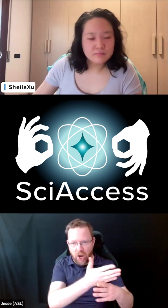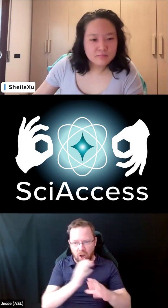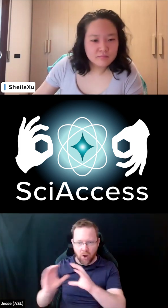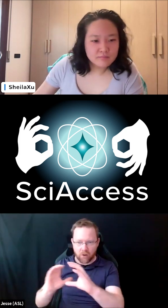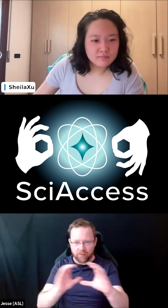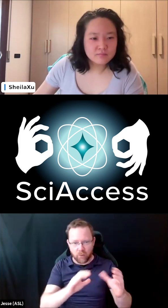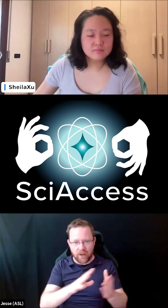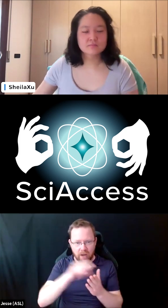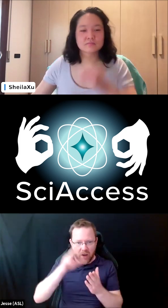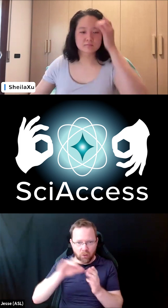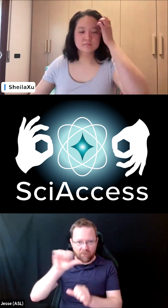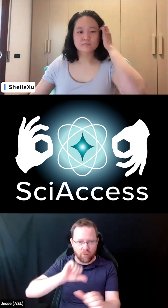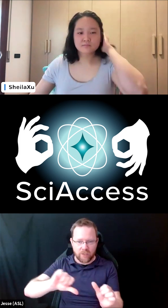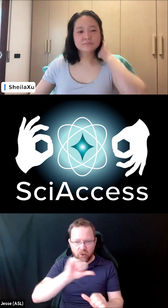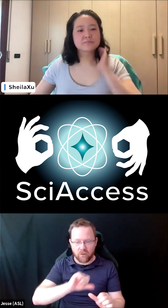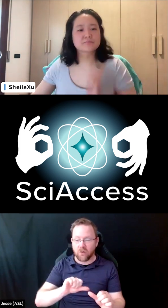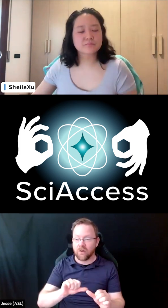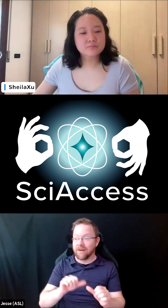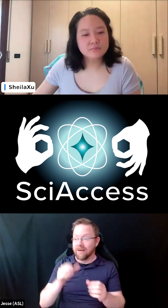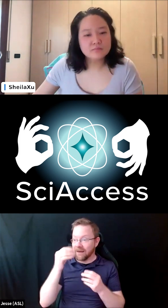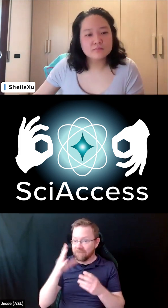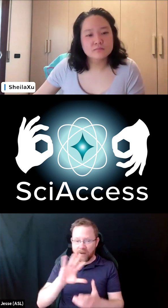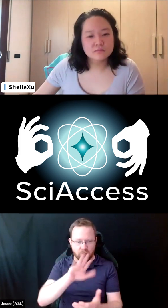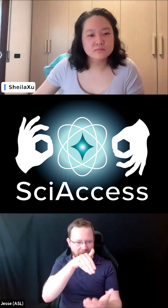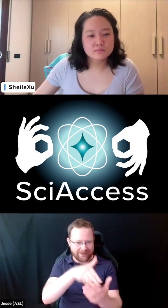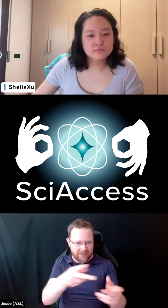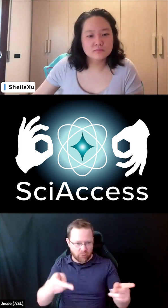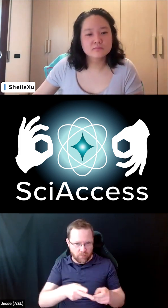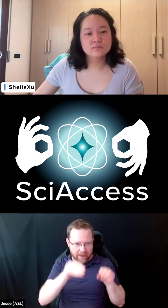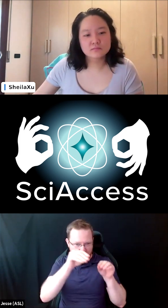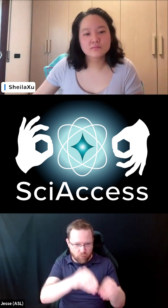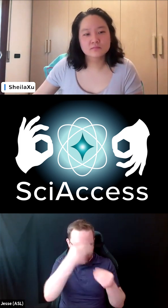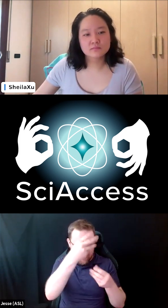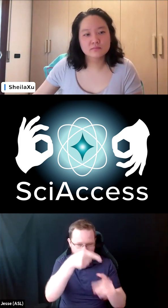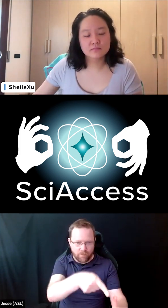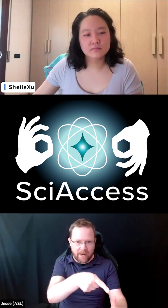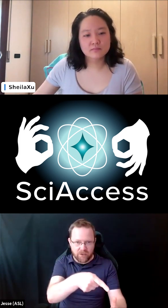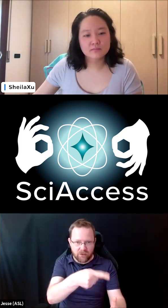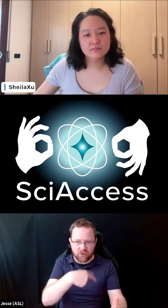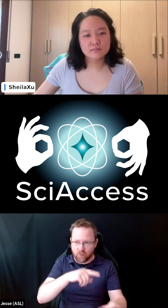so we can make appropriate advancements. Thank you.